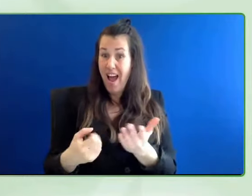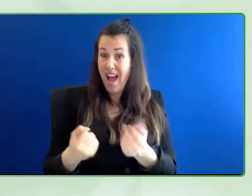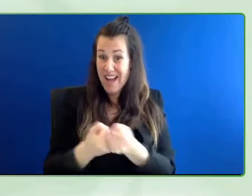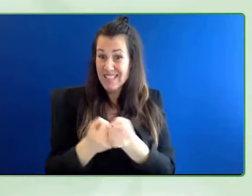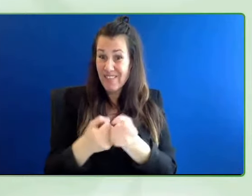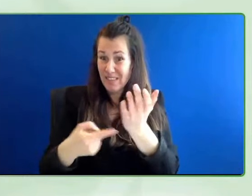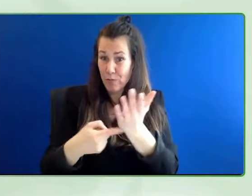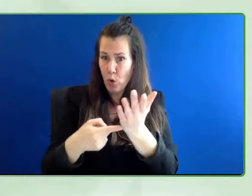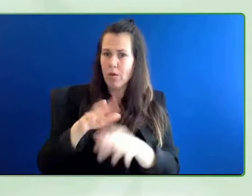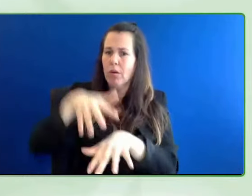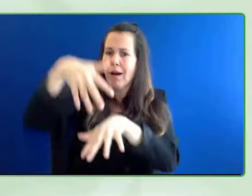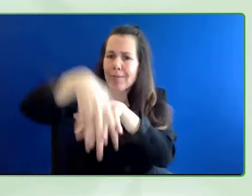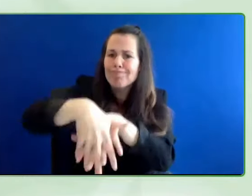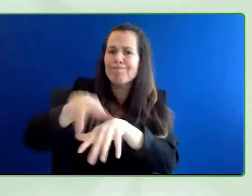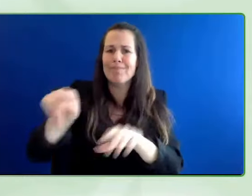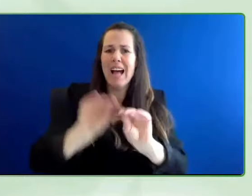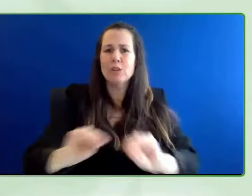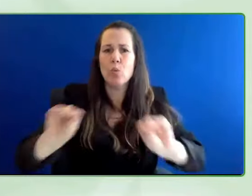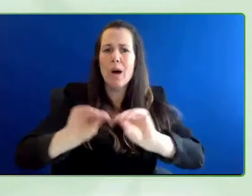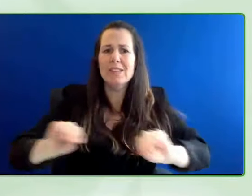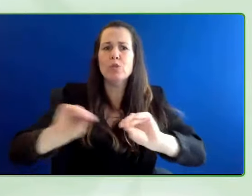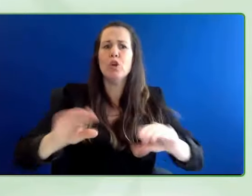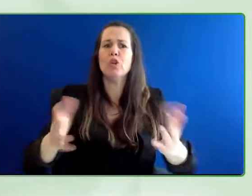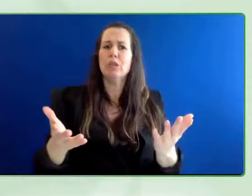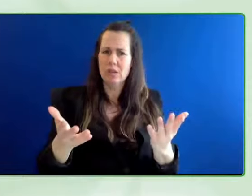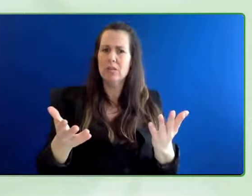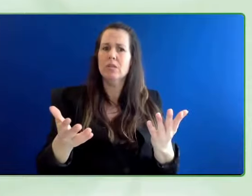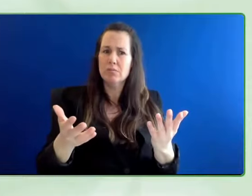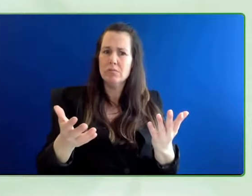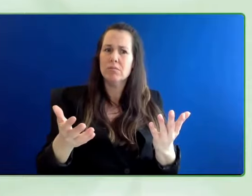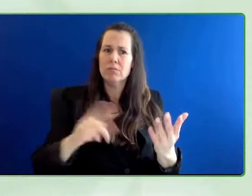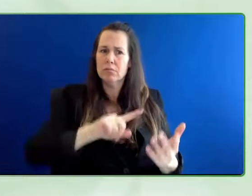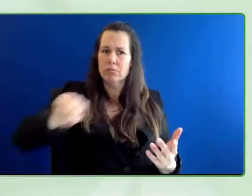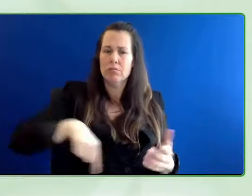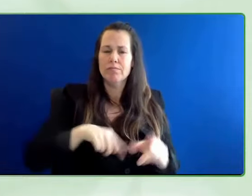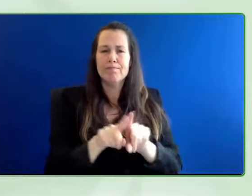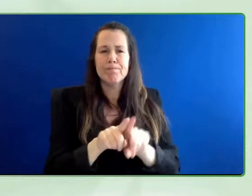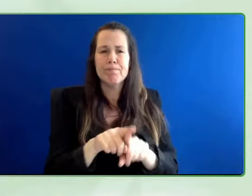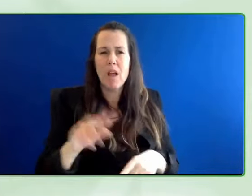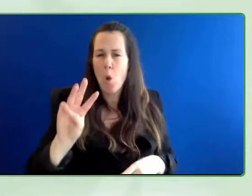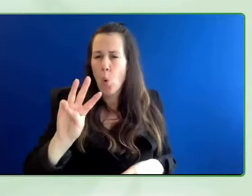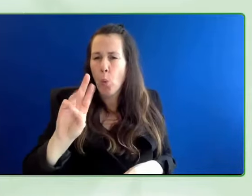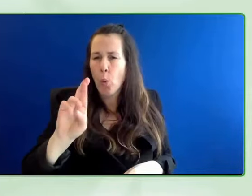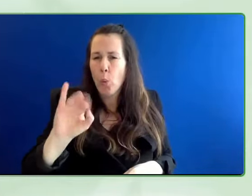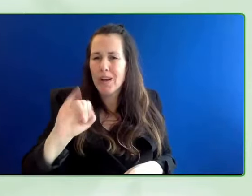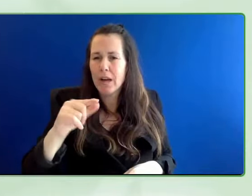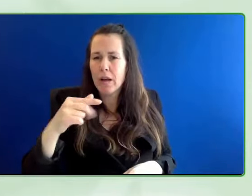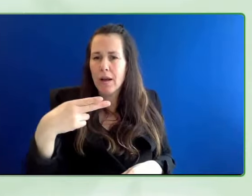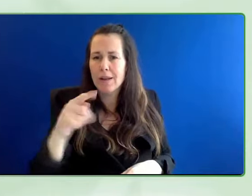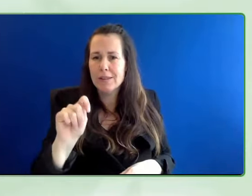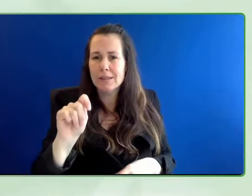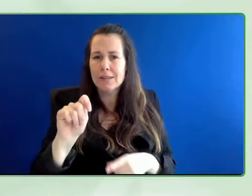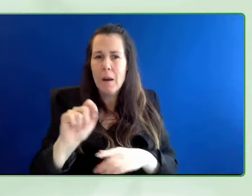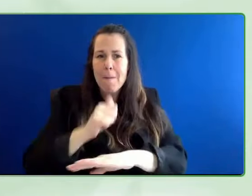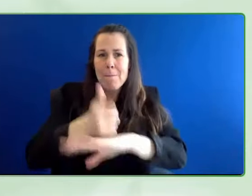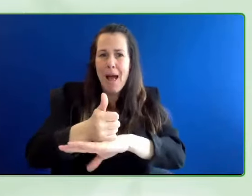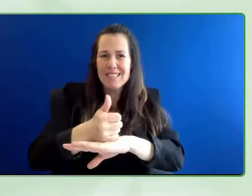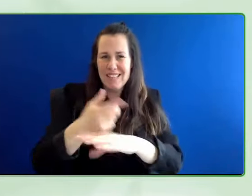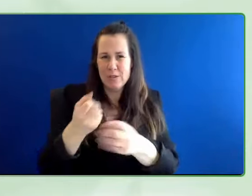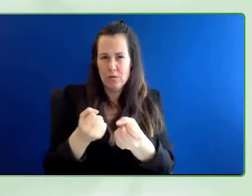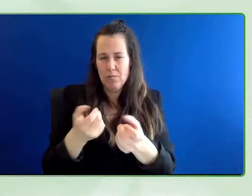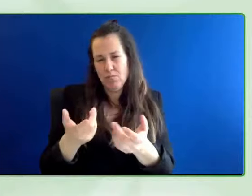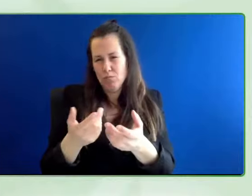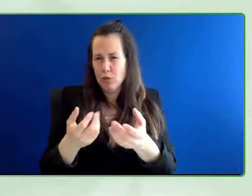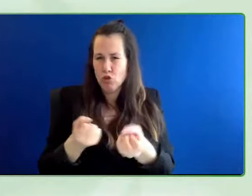in assistive technology to be trained, especially at academic level to fulfil their ambition